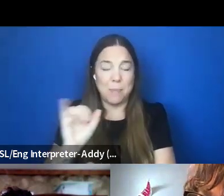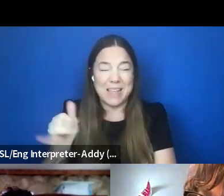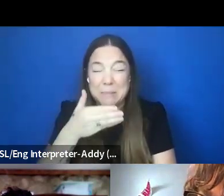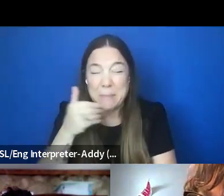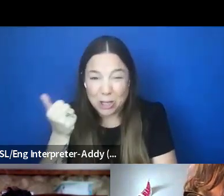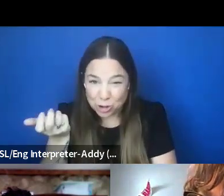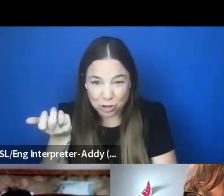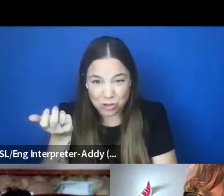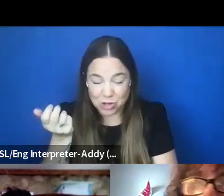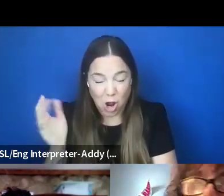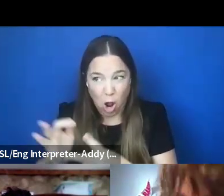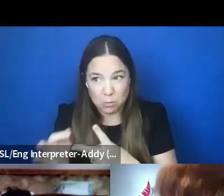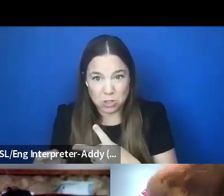Don Dew: people with disabilities